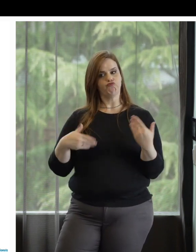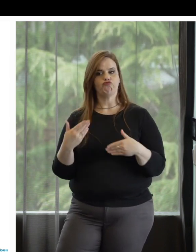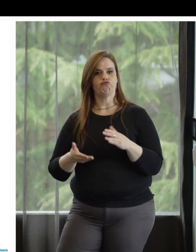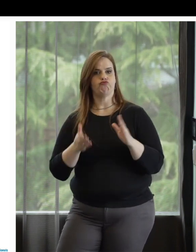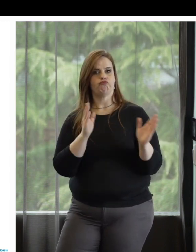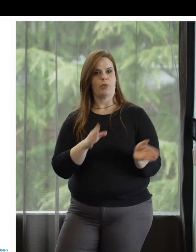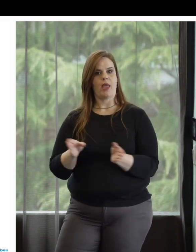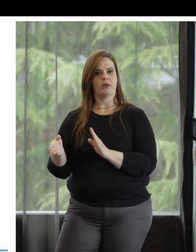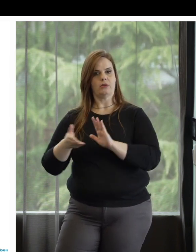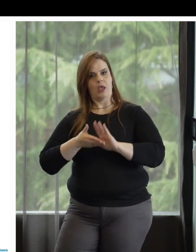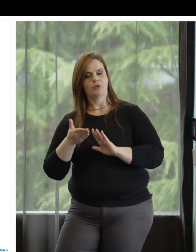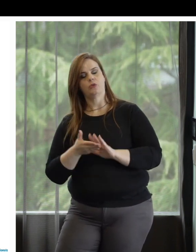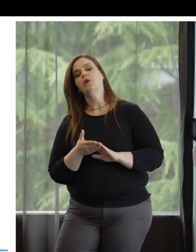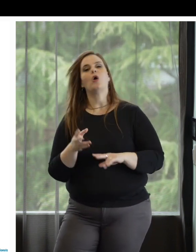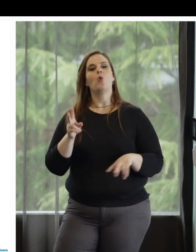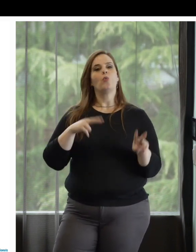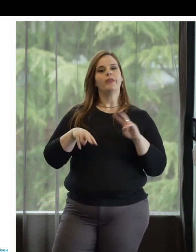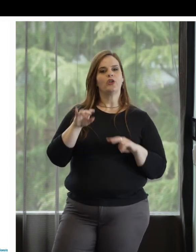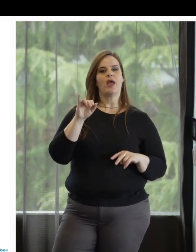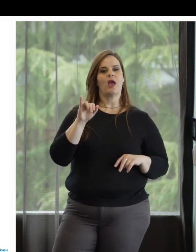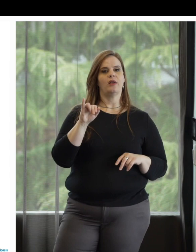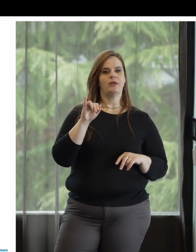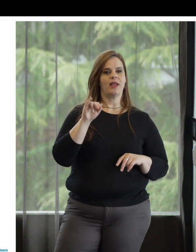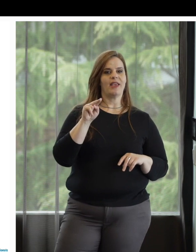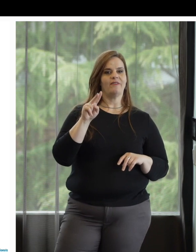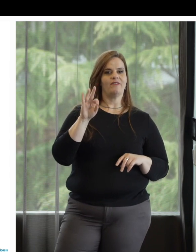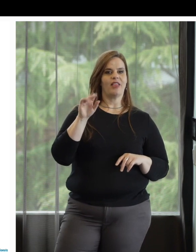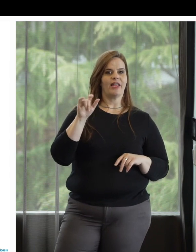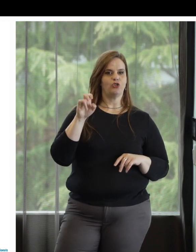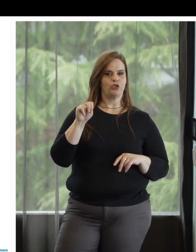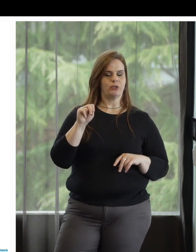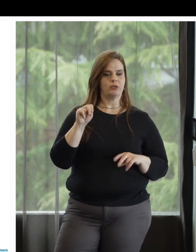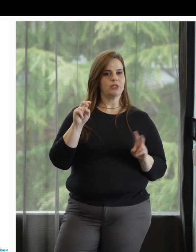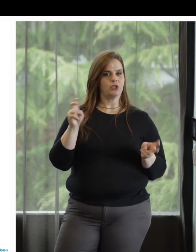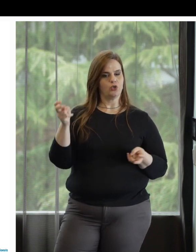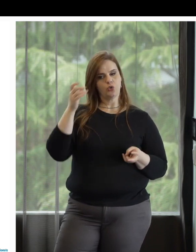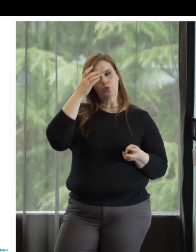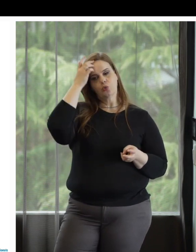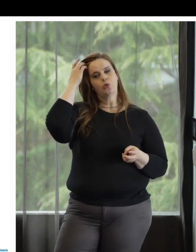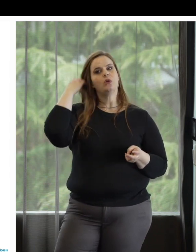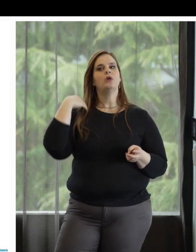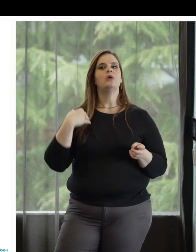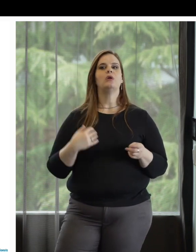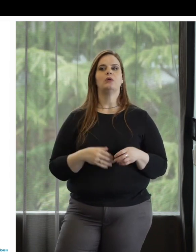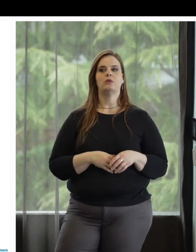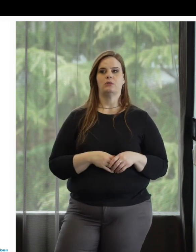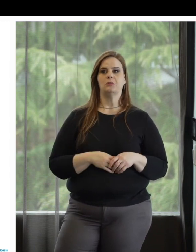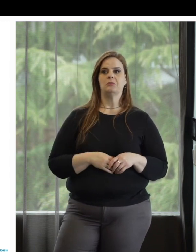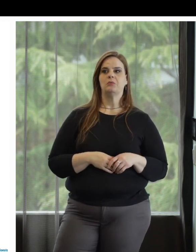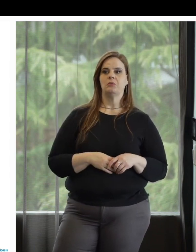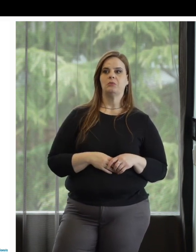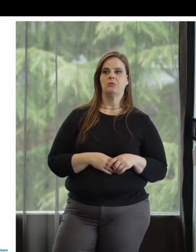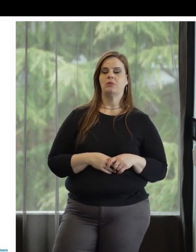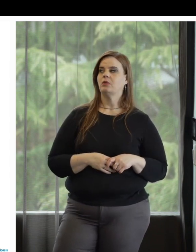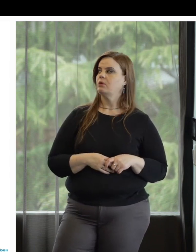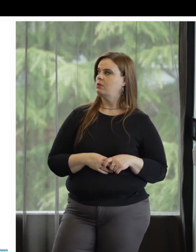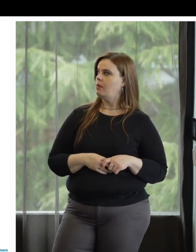that conflation issue as -- I for get who